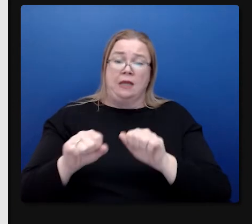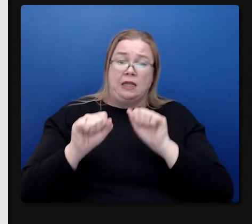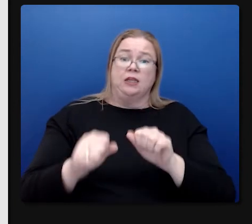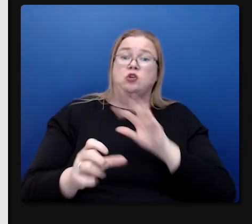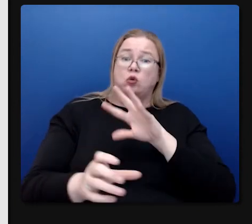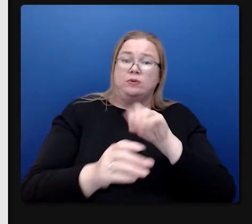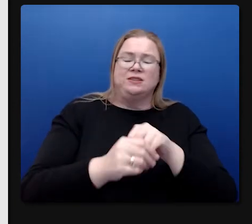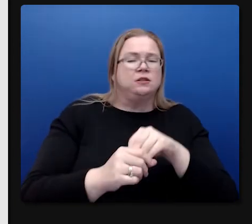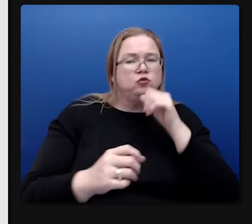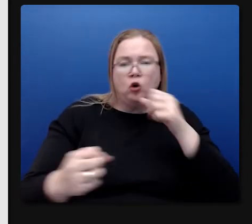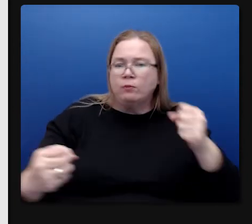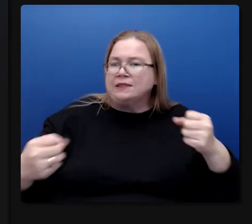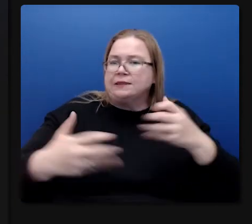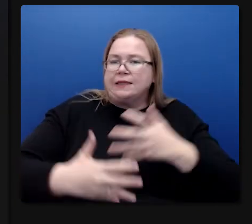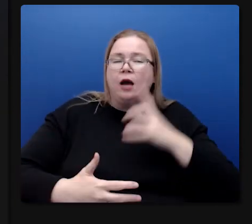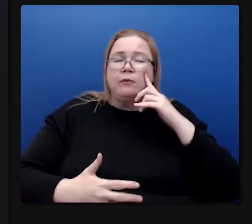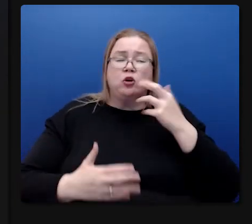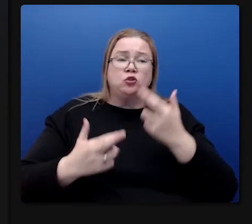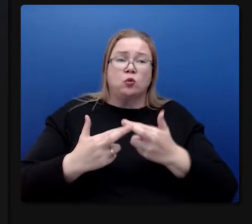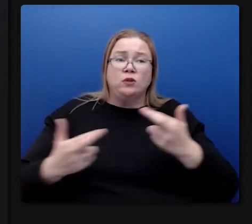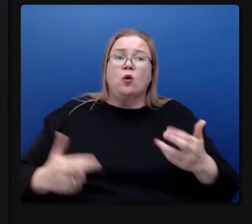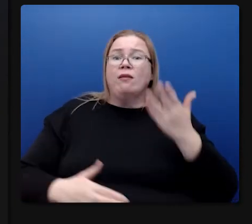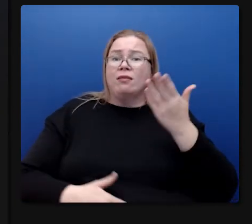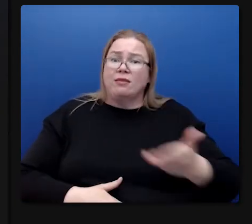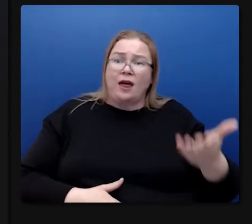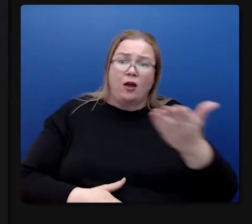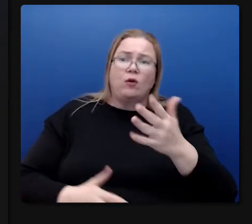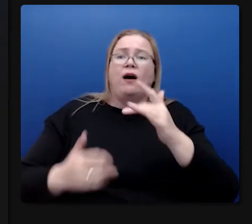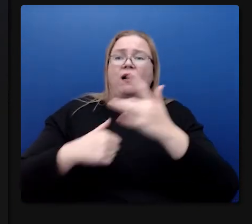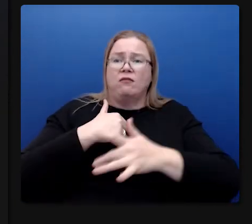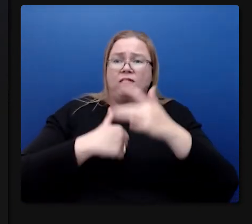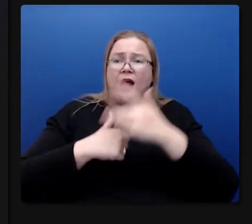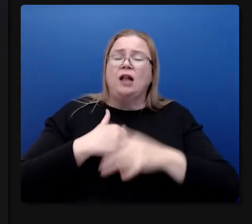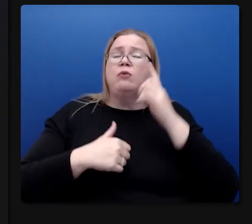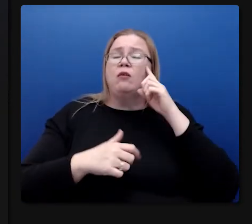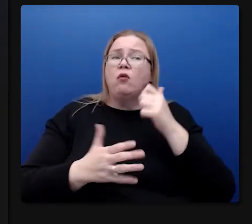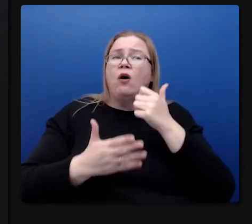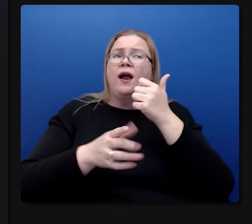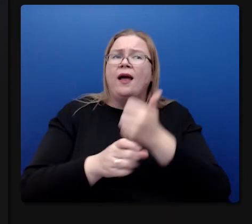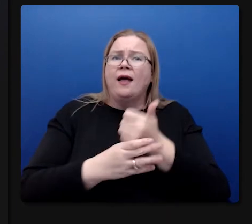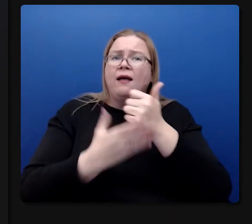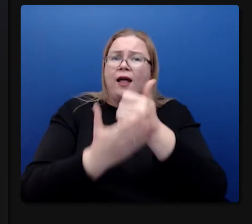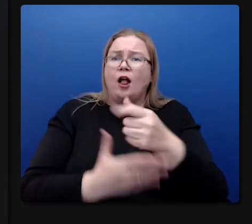So don't be intimidated because resources are out there to help you adopt new goals and commitments